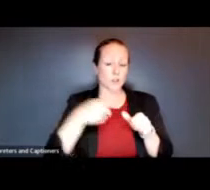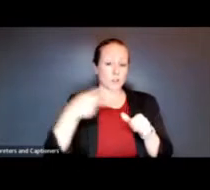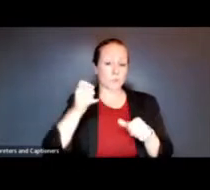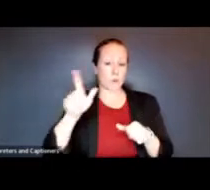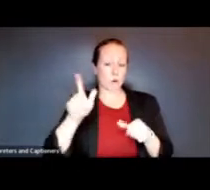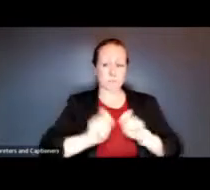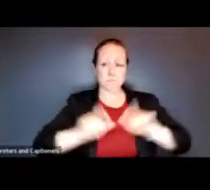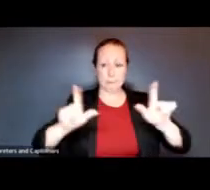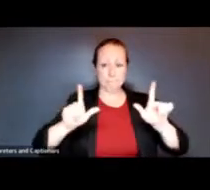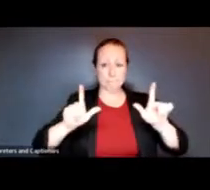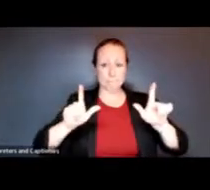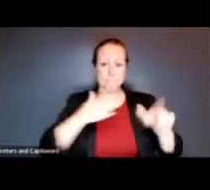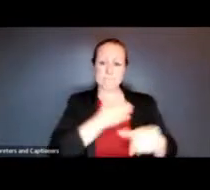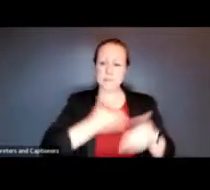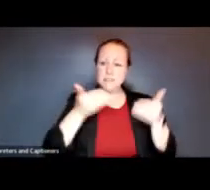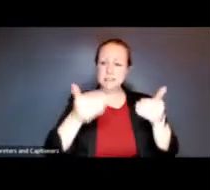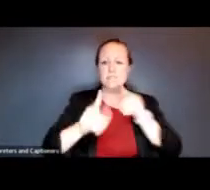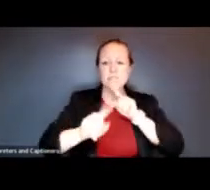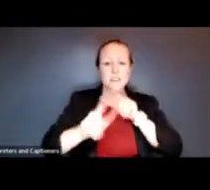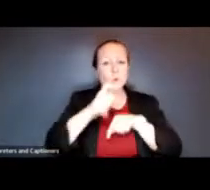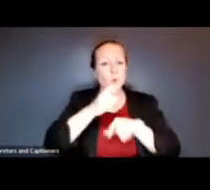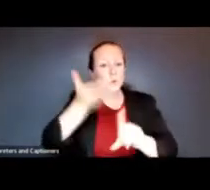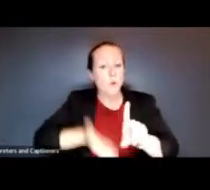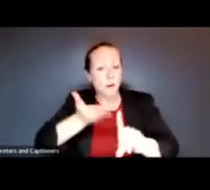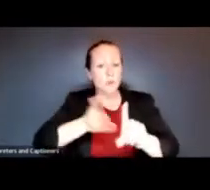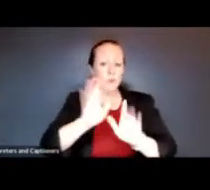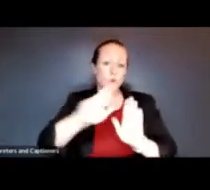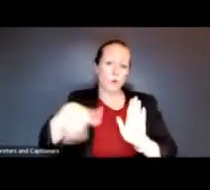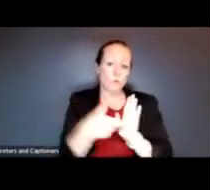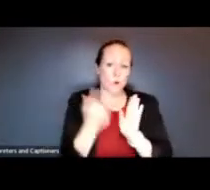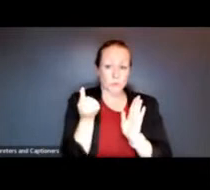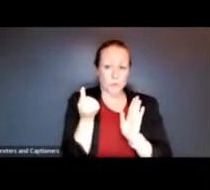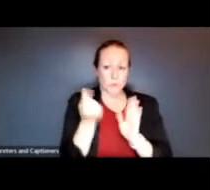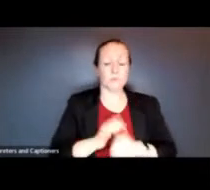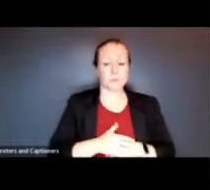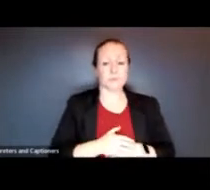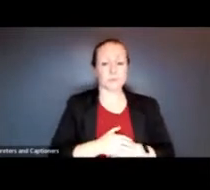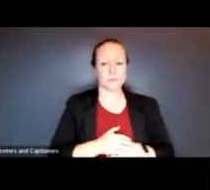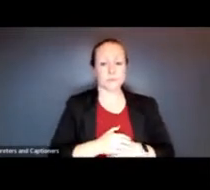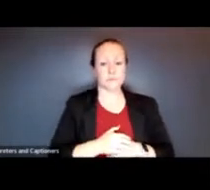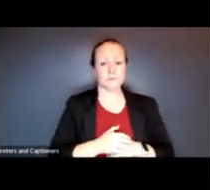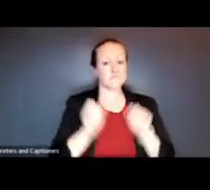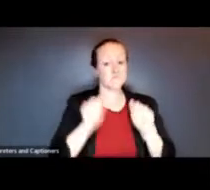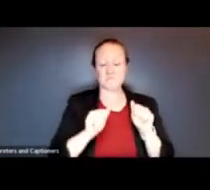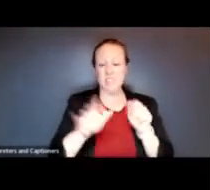on your screen. And we want to know who's here in what roles do you self identify. And you can select all that apply if you